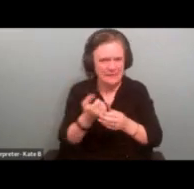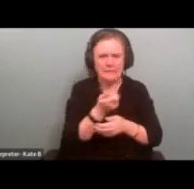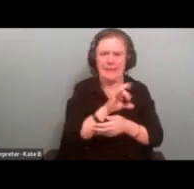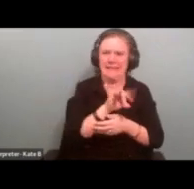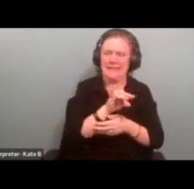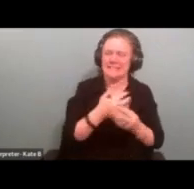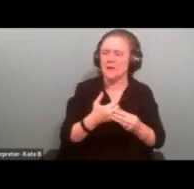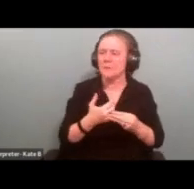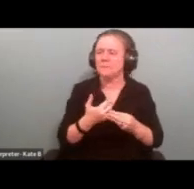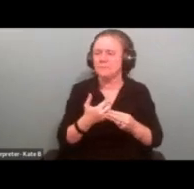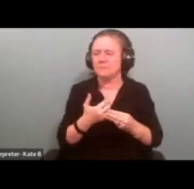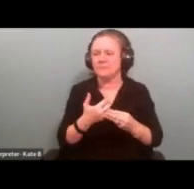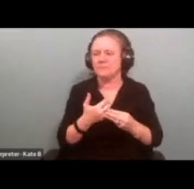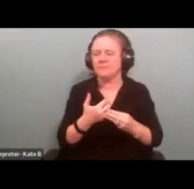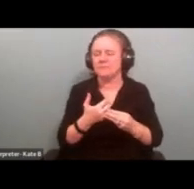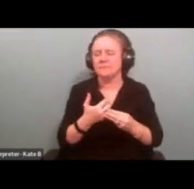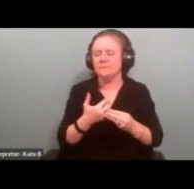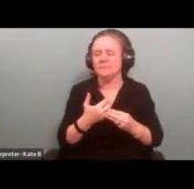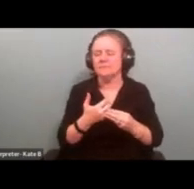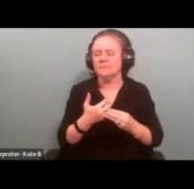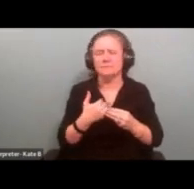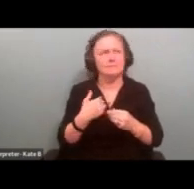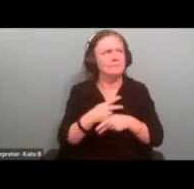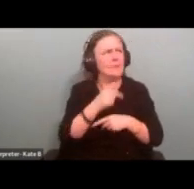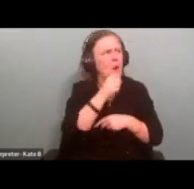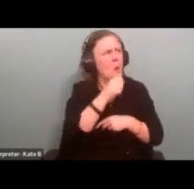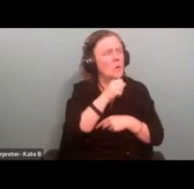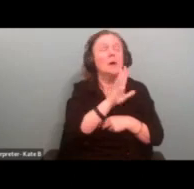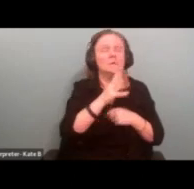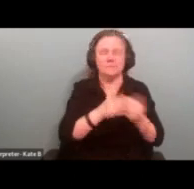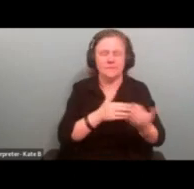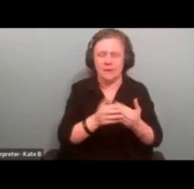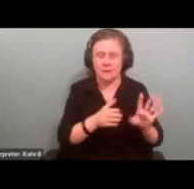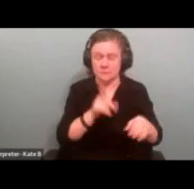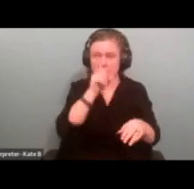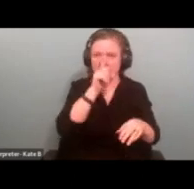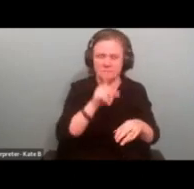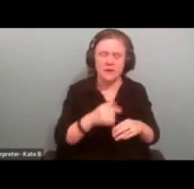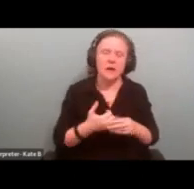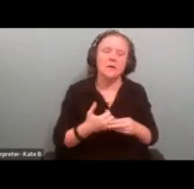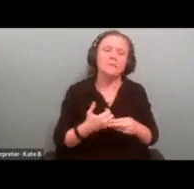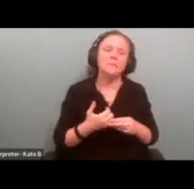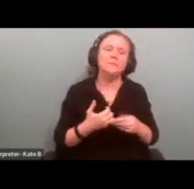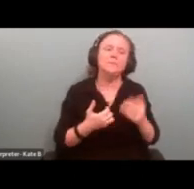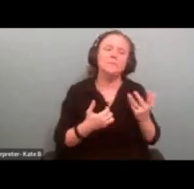And are almost 50 years, let's see how old am I? We won't go there. But just knowing that